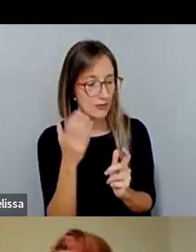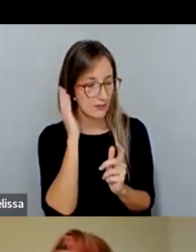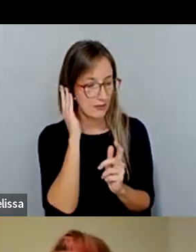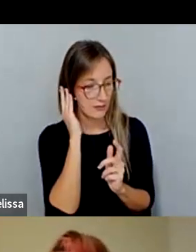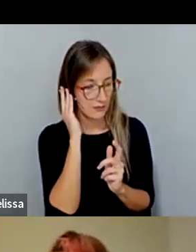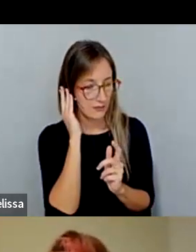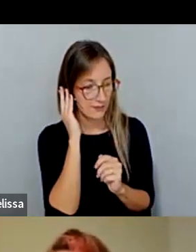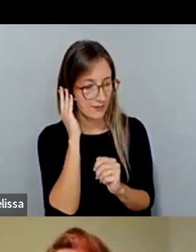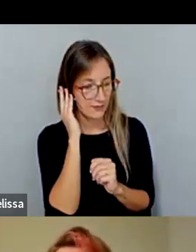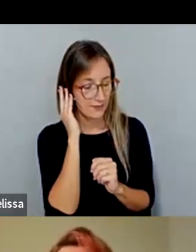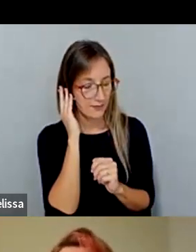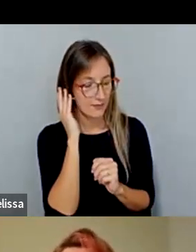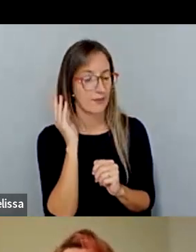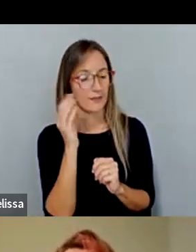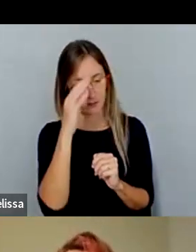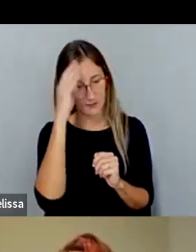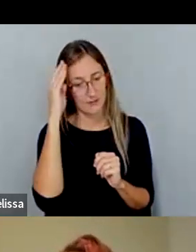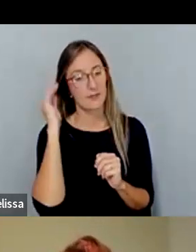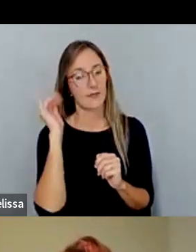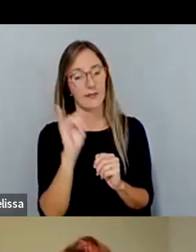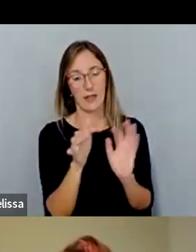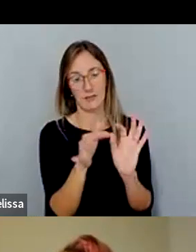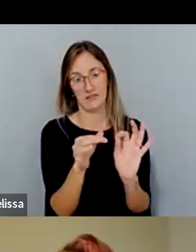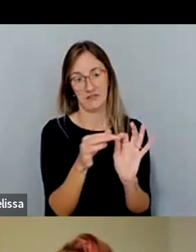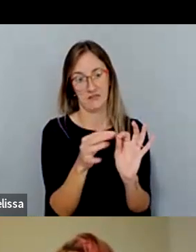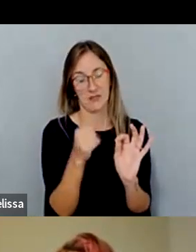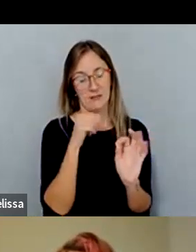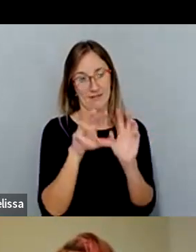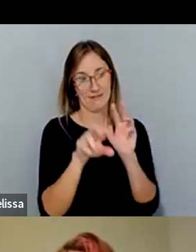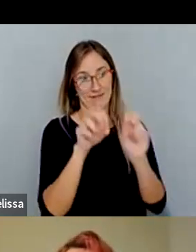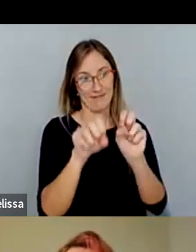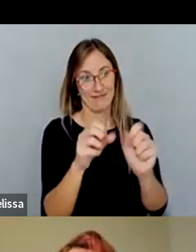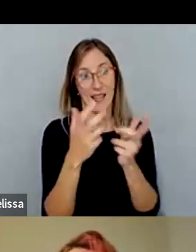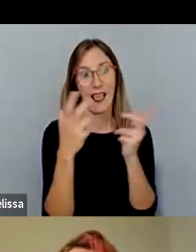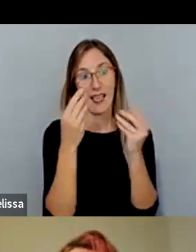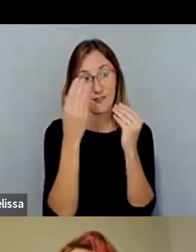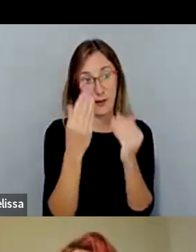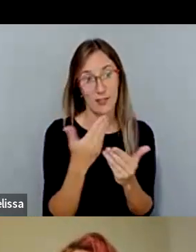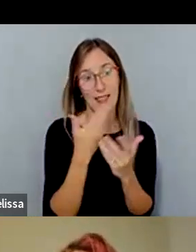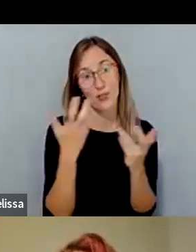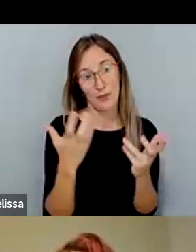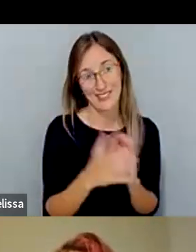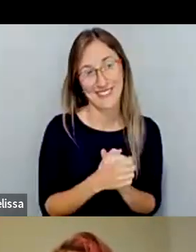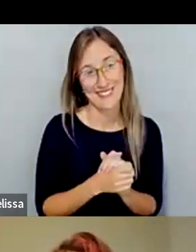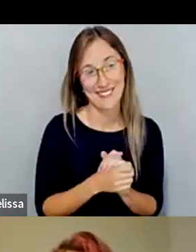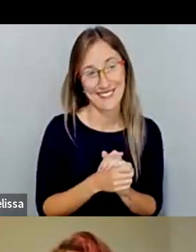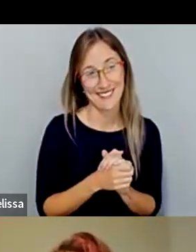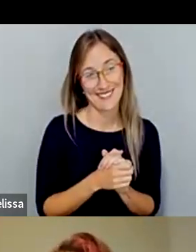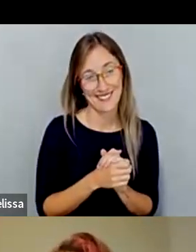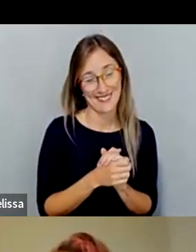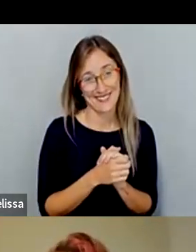: Thank you so much.